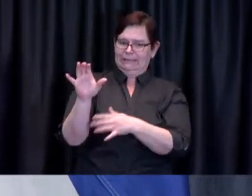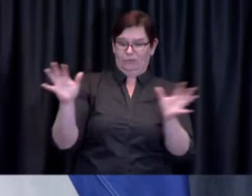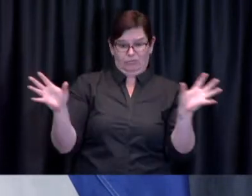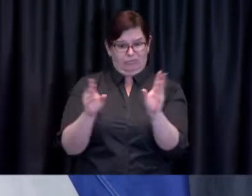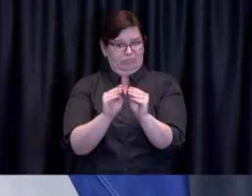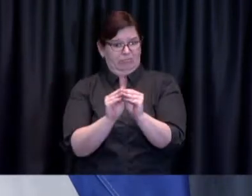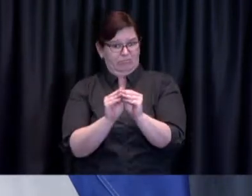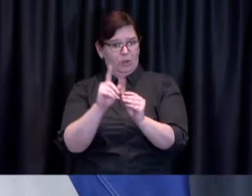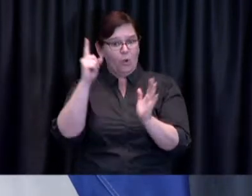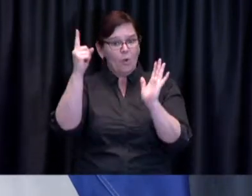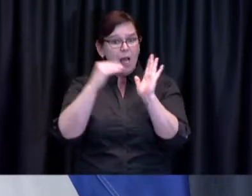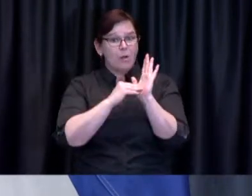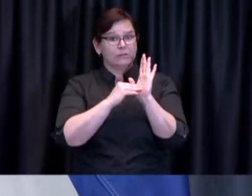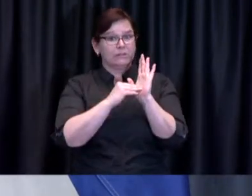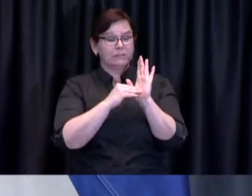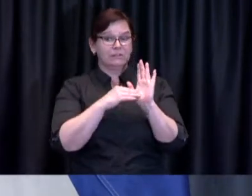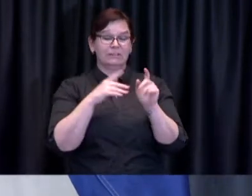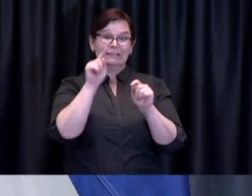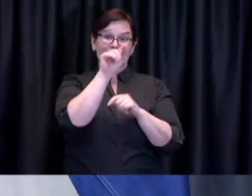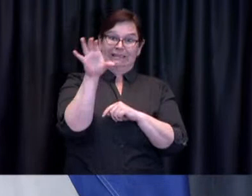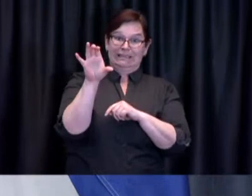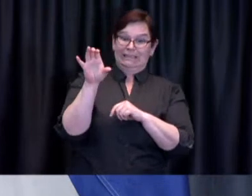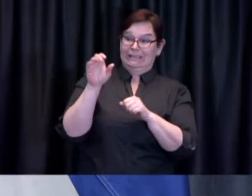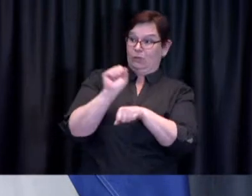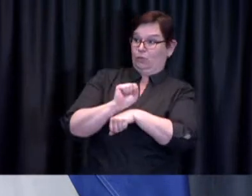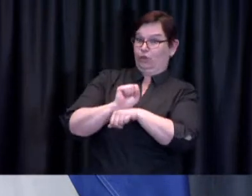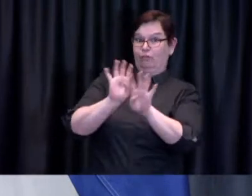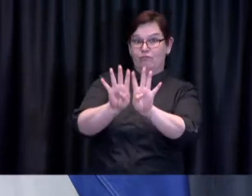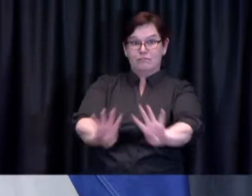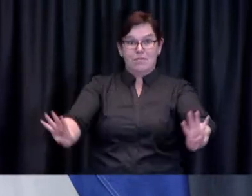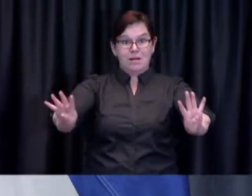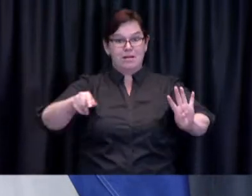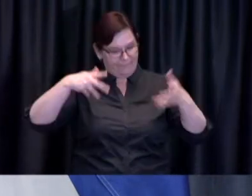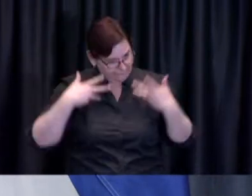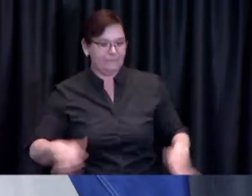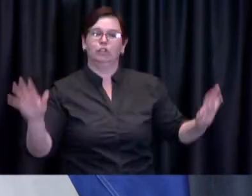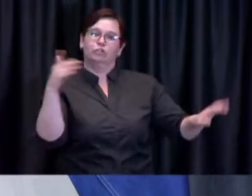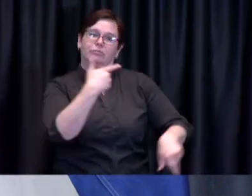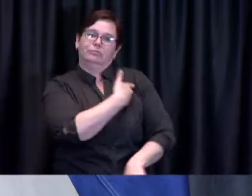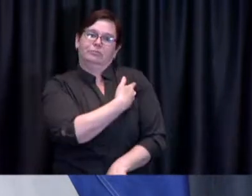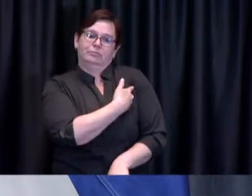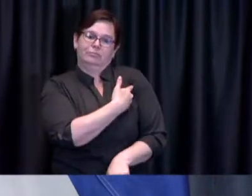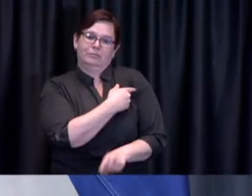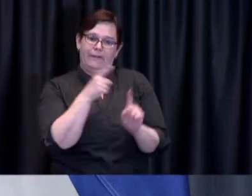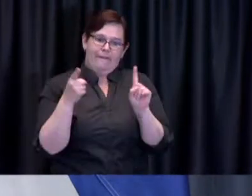administered to frontline TTC employees with more on-site clinics in the works for the coming days